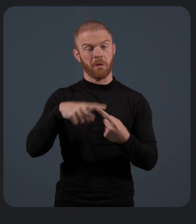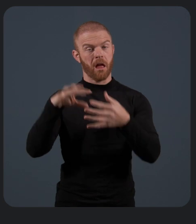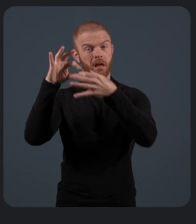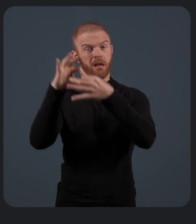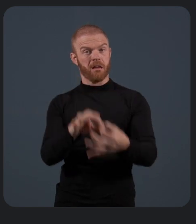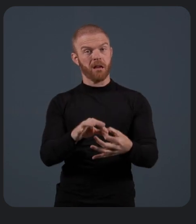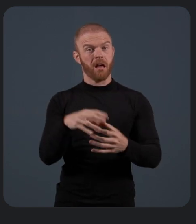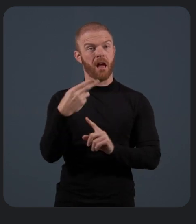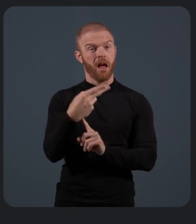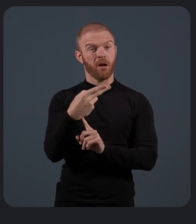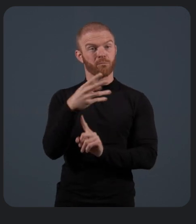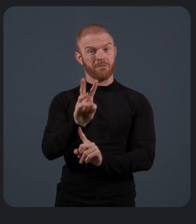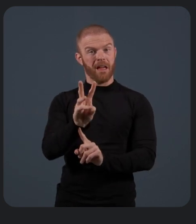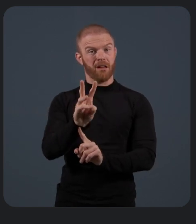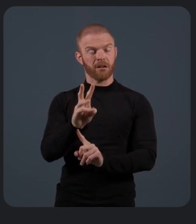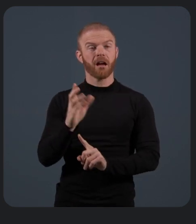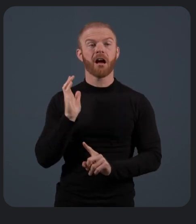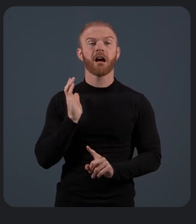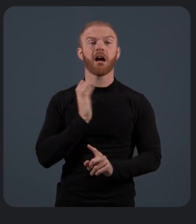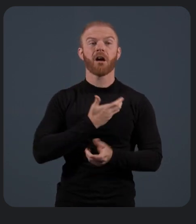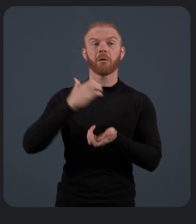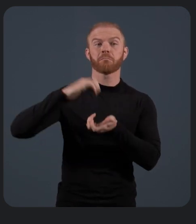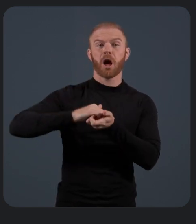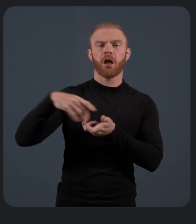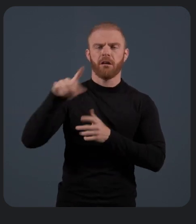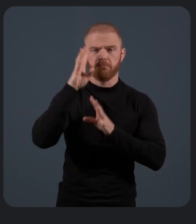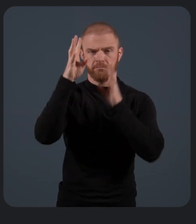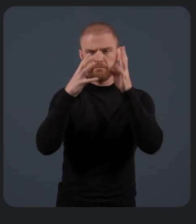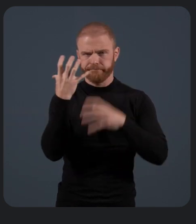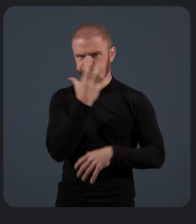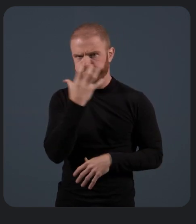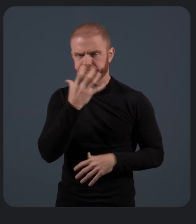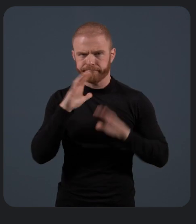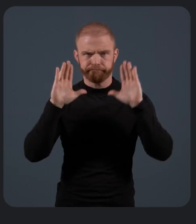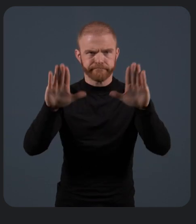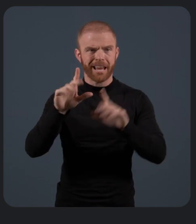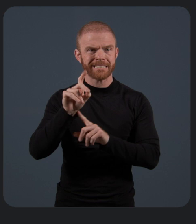And when it comes to hardware, our partners are creating some amazing devices.